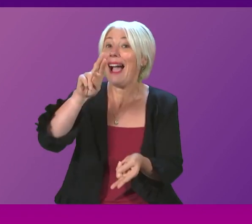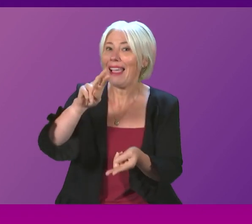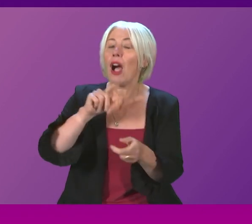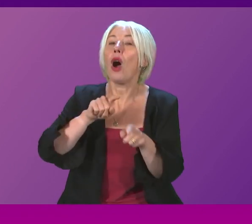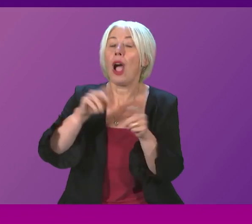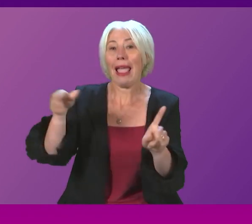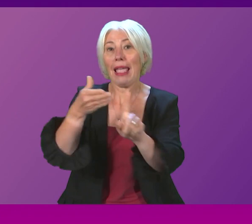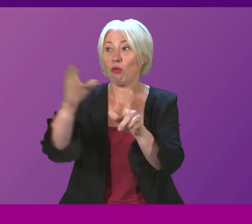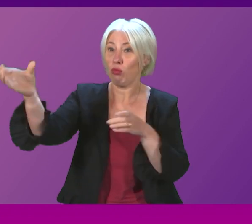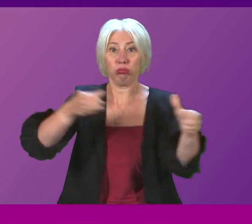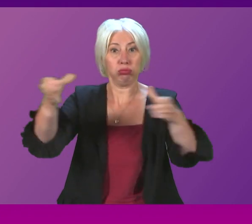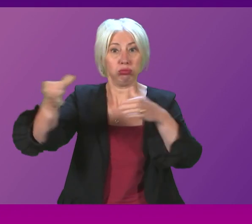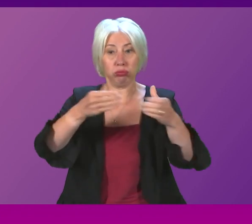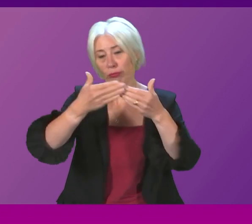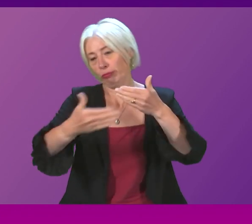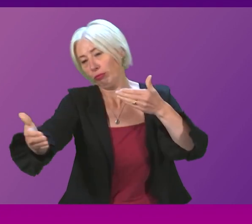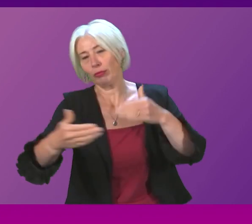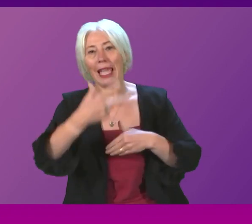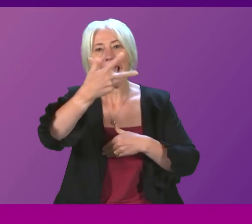GPs in headcount terms over the next few years.